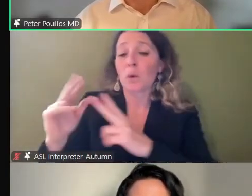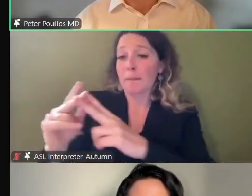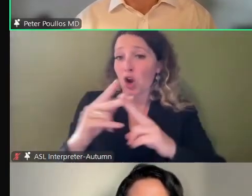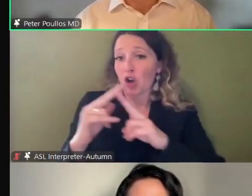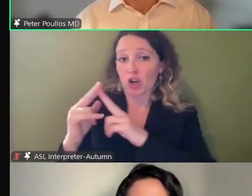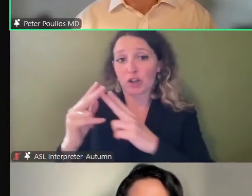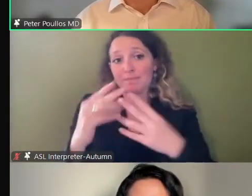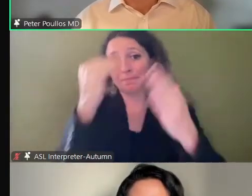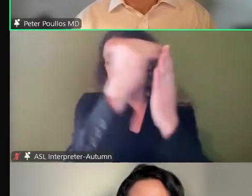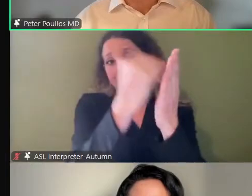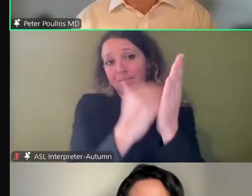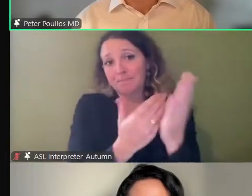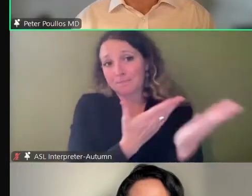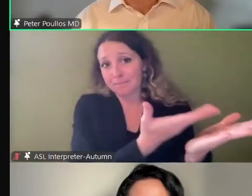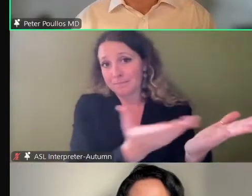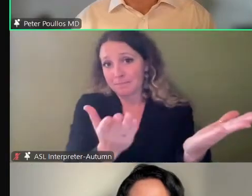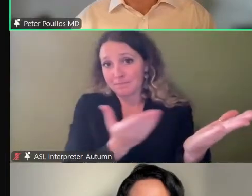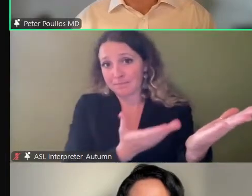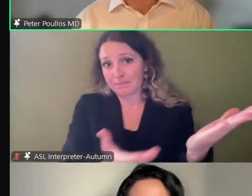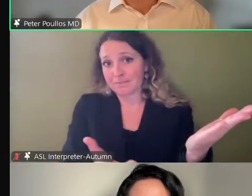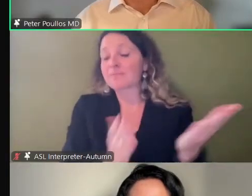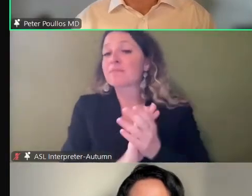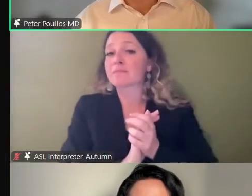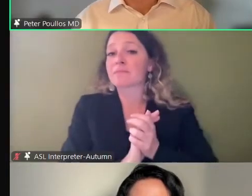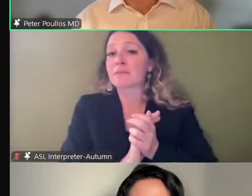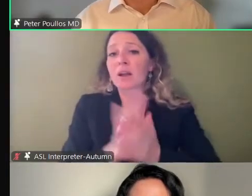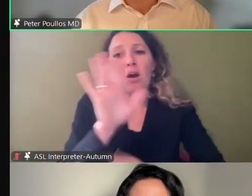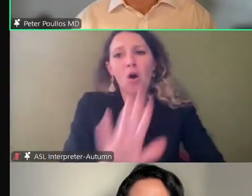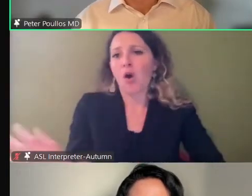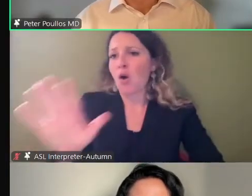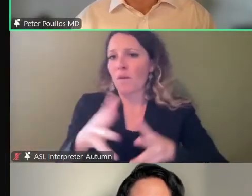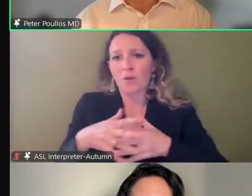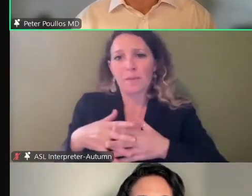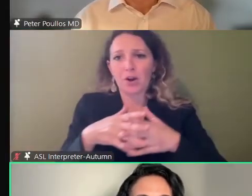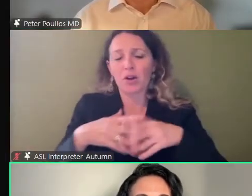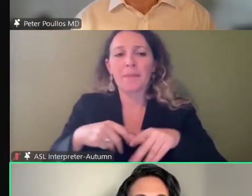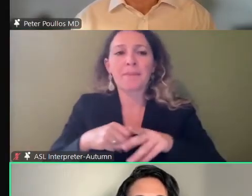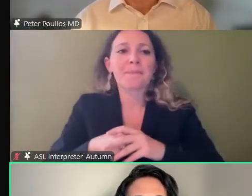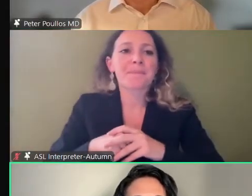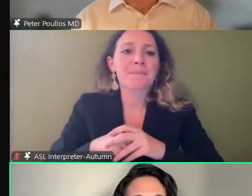organizations across America. >> Malathi Srinivasan: And we began